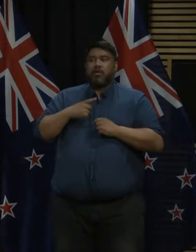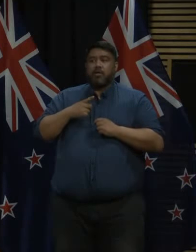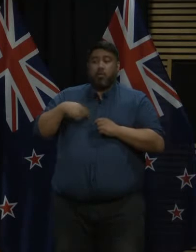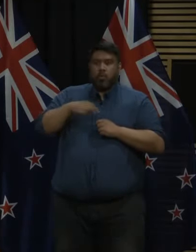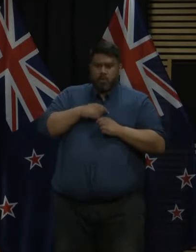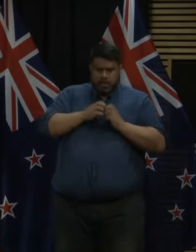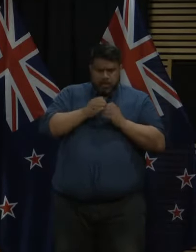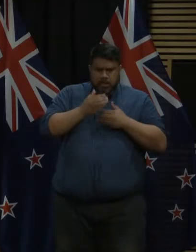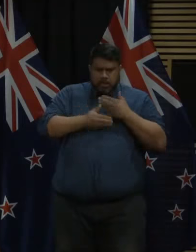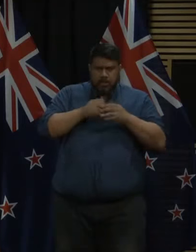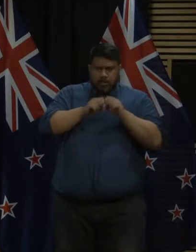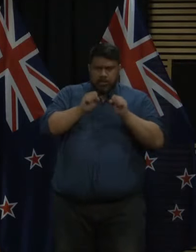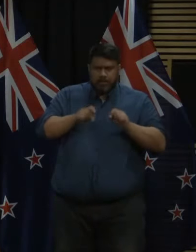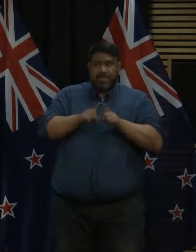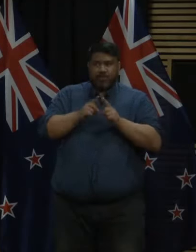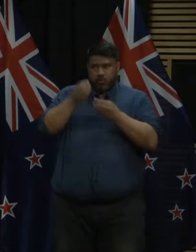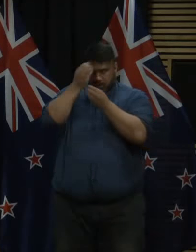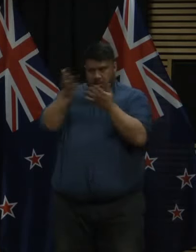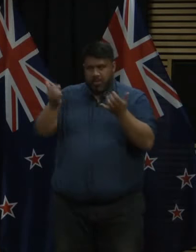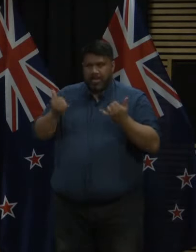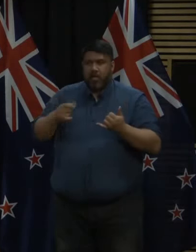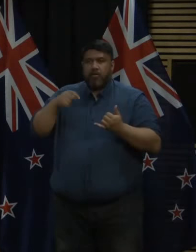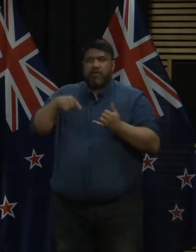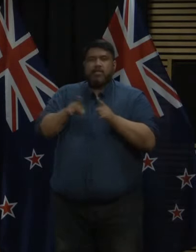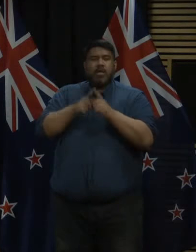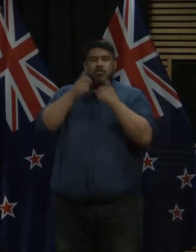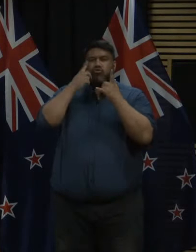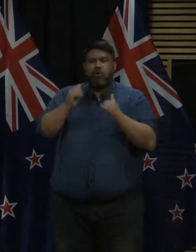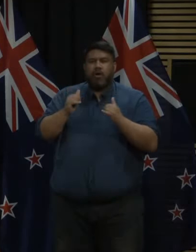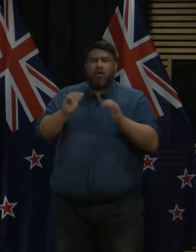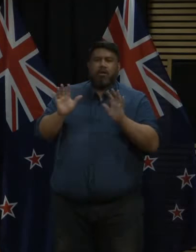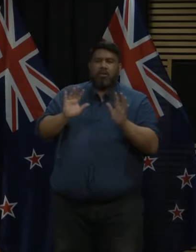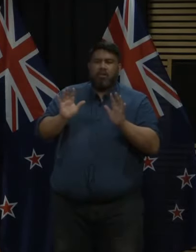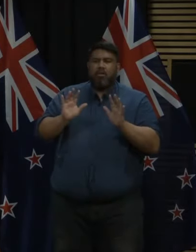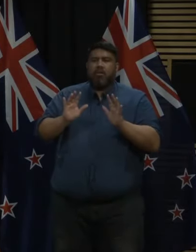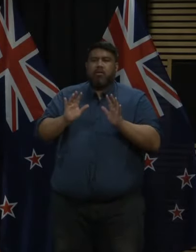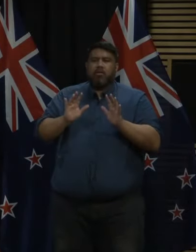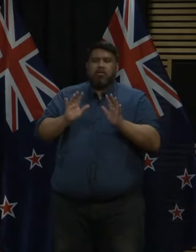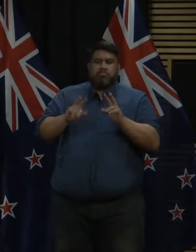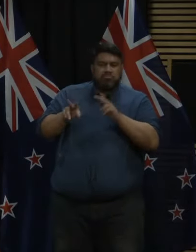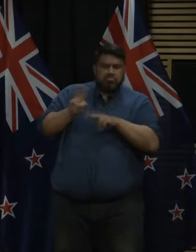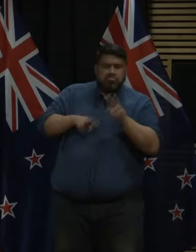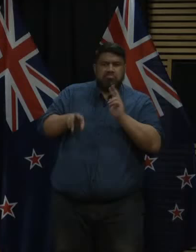That comes to Derek's question, three things we are currently working through, one of the things we wanted as we